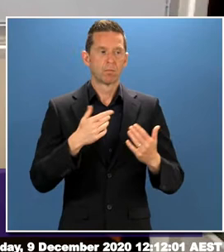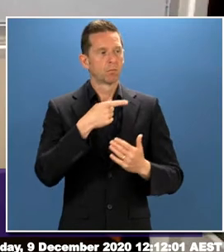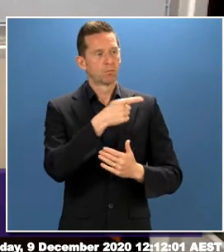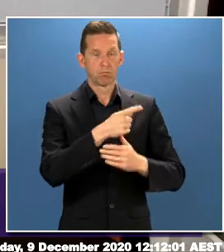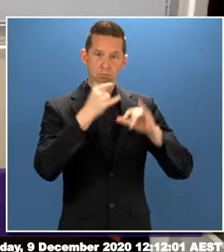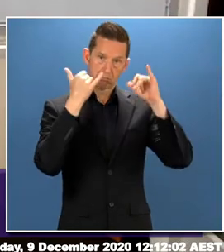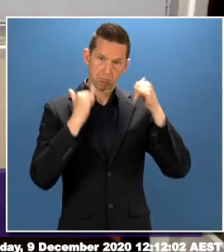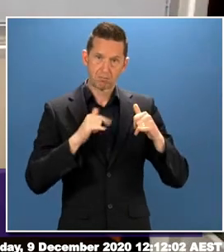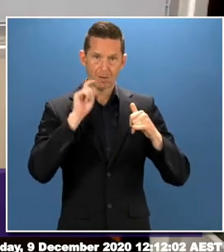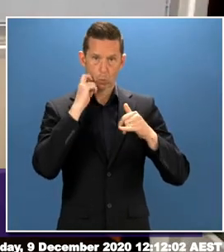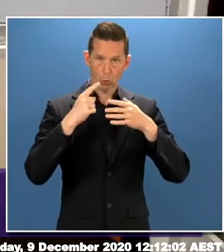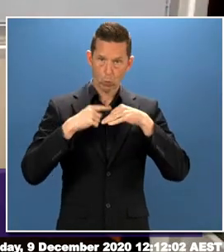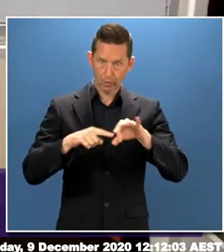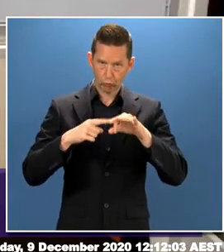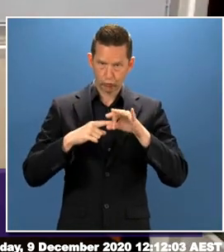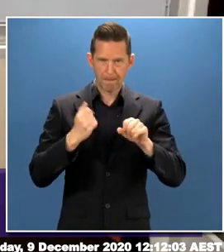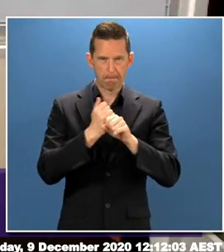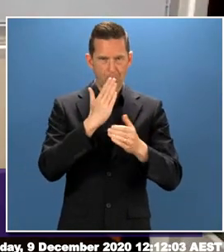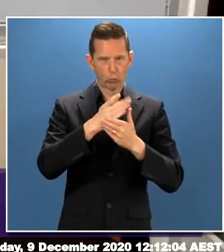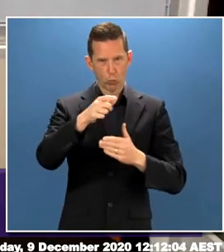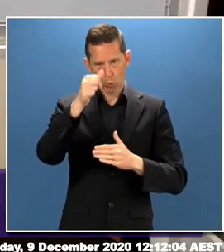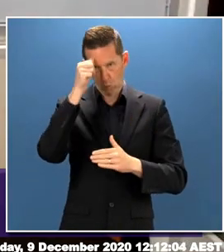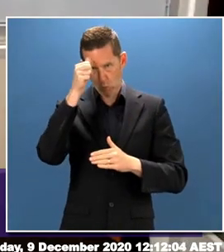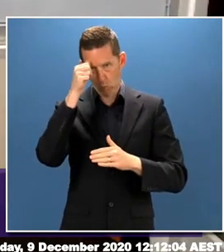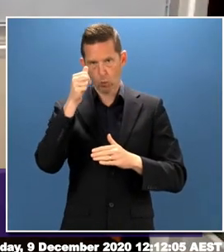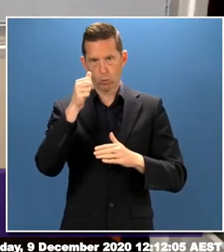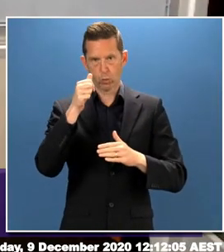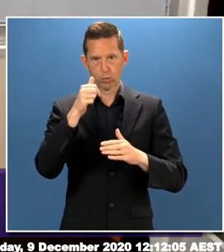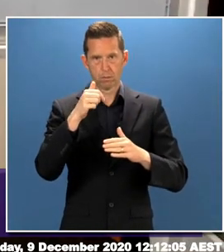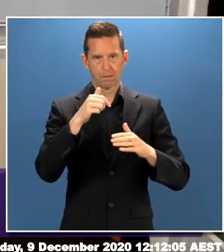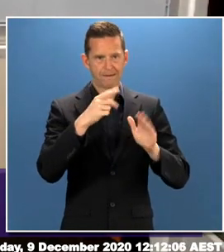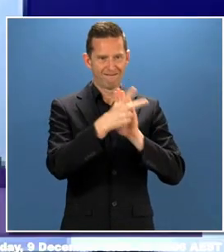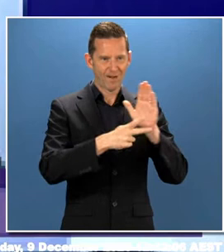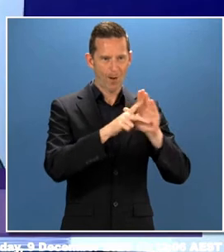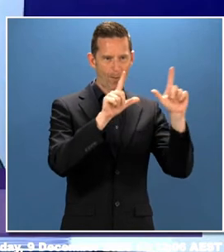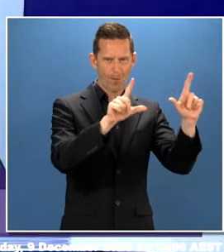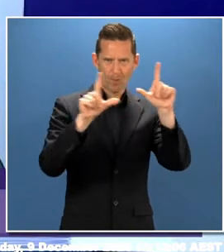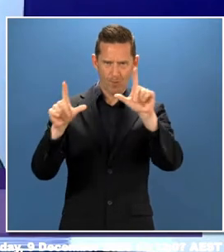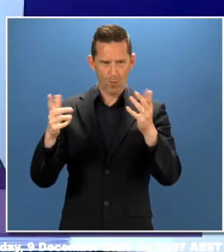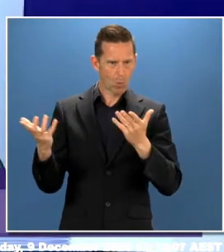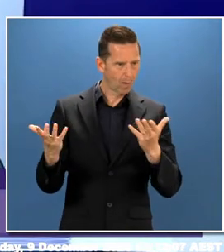Just so you're aware of where everybody is, because it can be a bit confusing. Ms Zerner is in the Brisbane